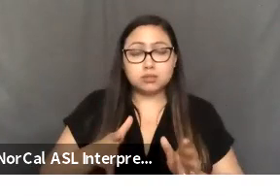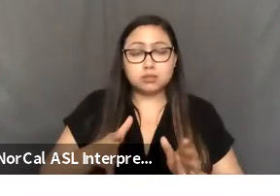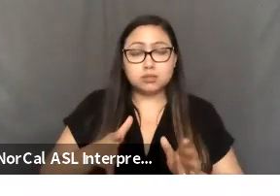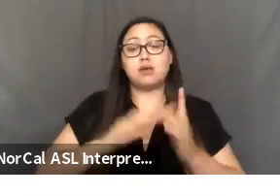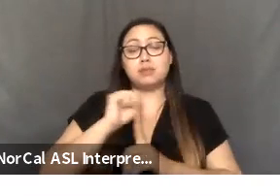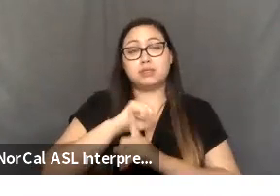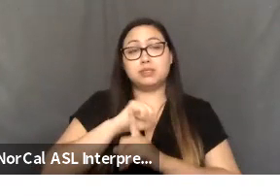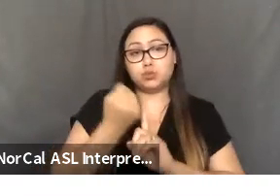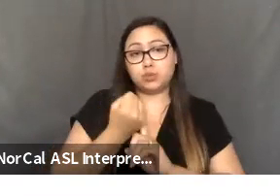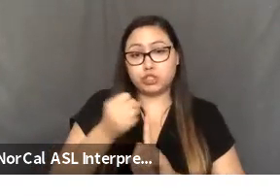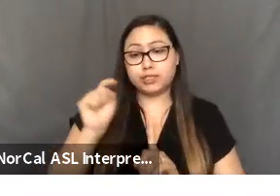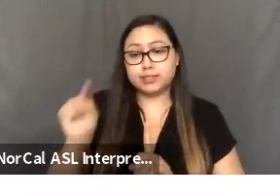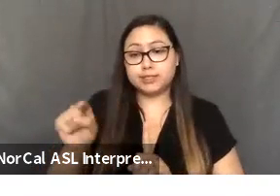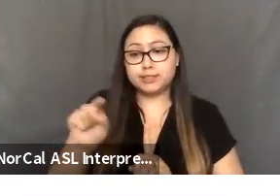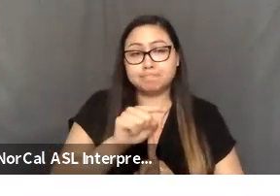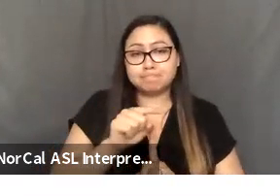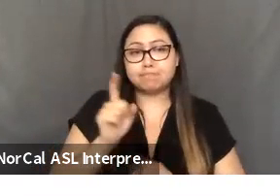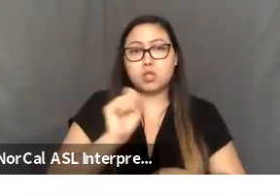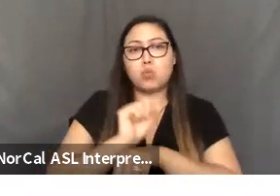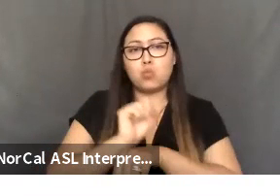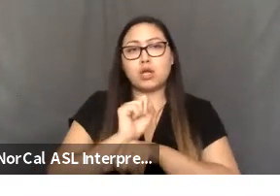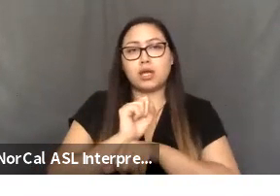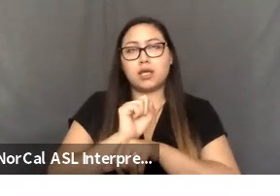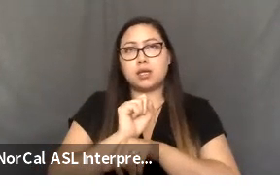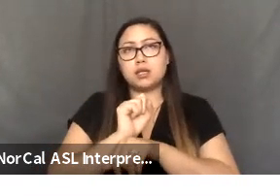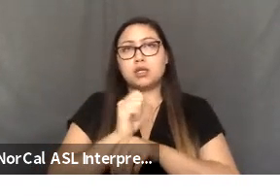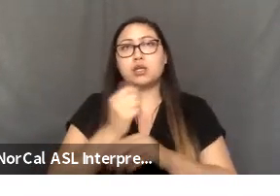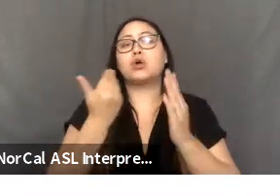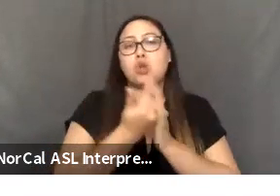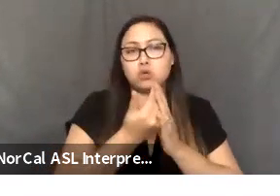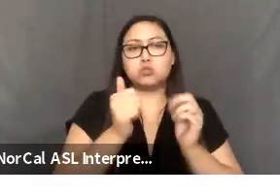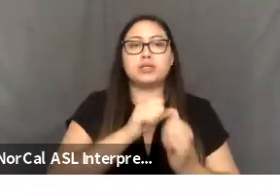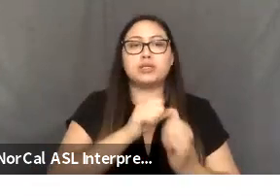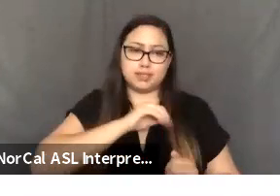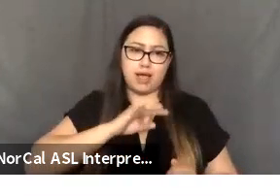they were working closely with staff members requesting accommodations, so working with